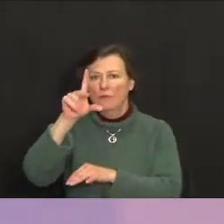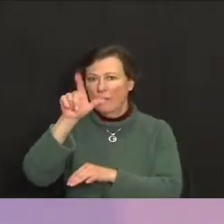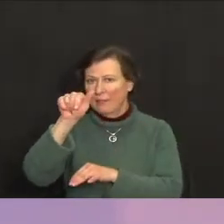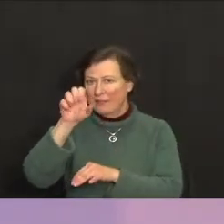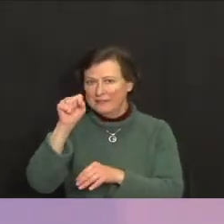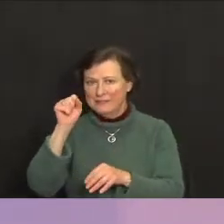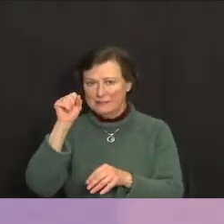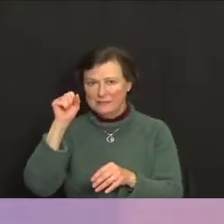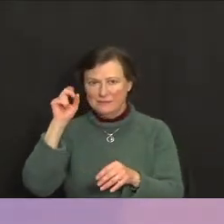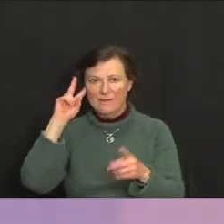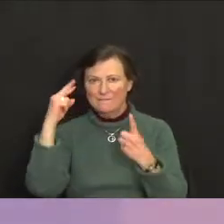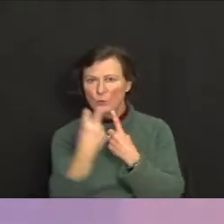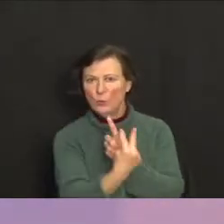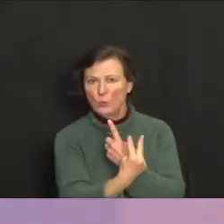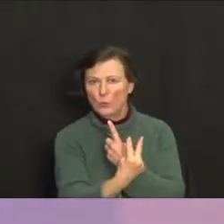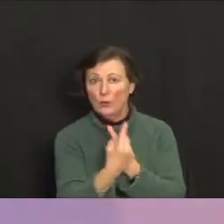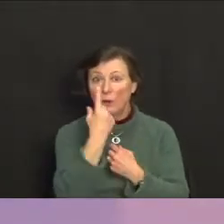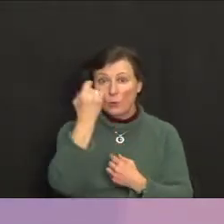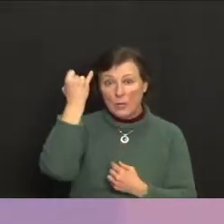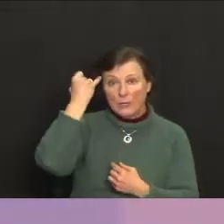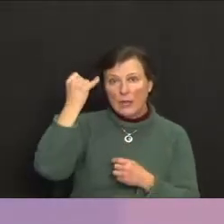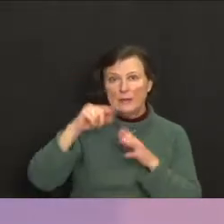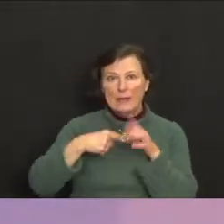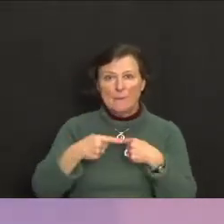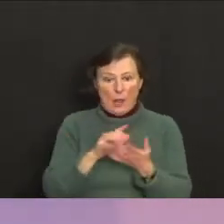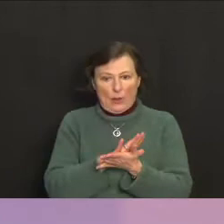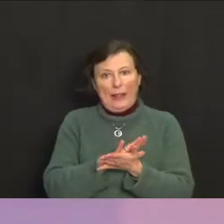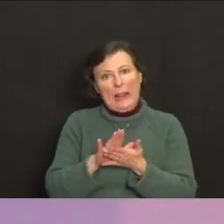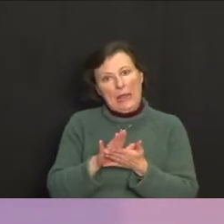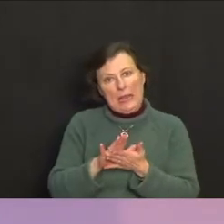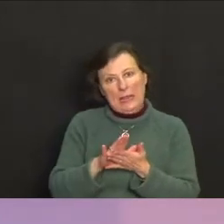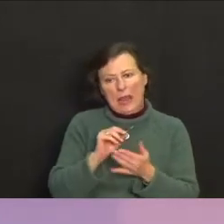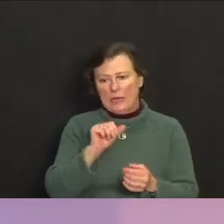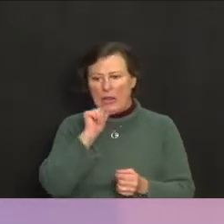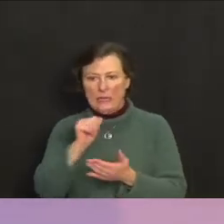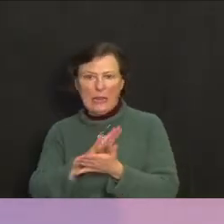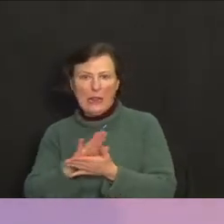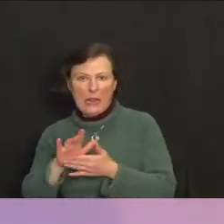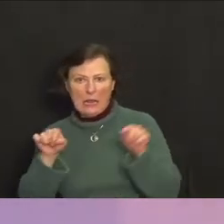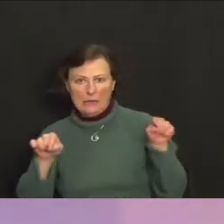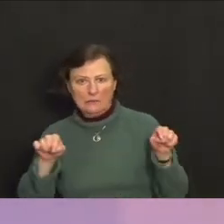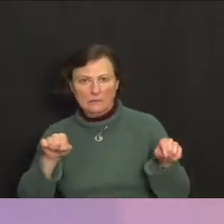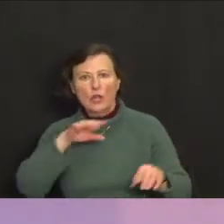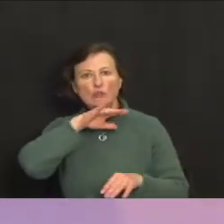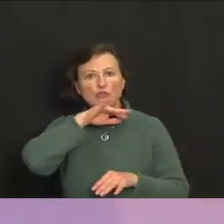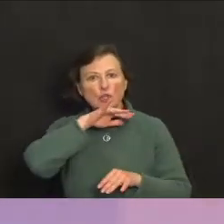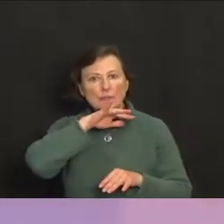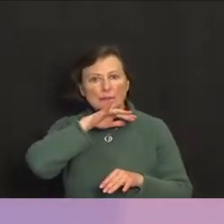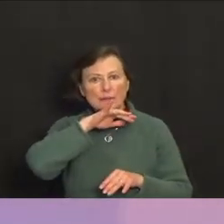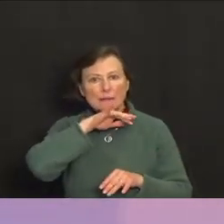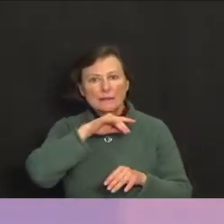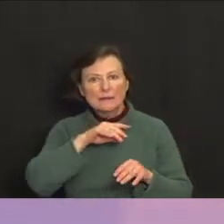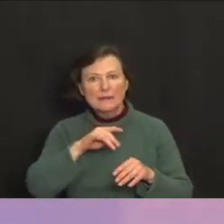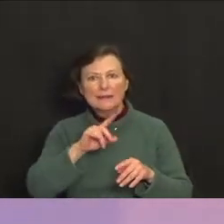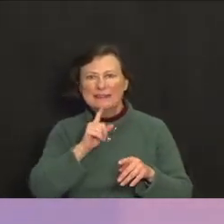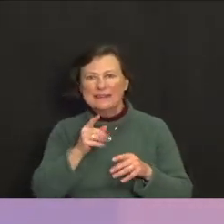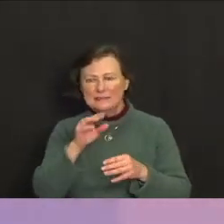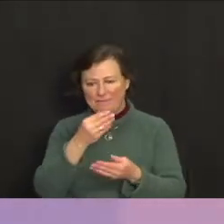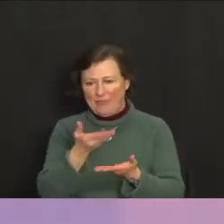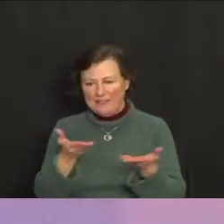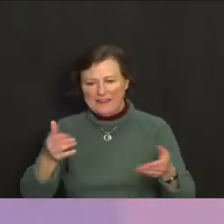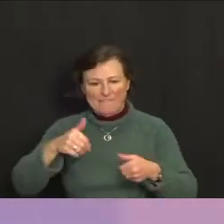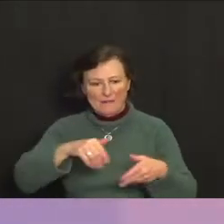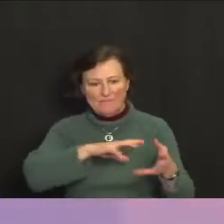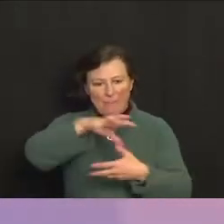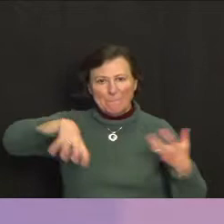One idea was about cleanness and uncleanness. Dirt is misplaced matter, and what matters most is that